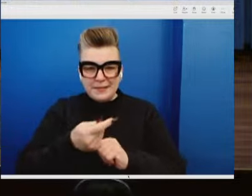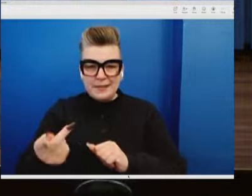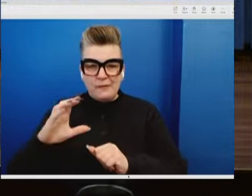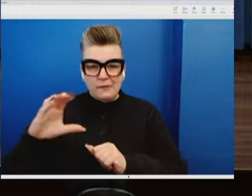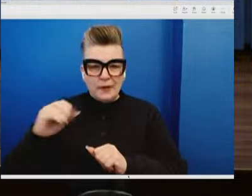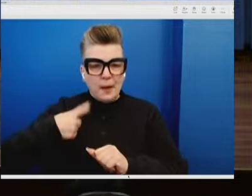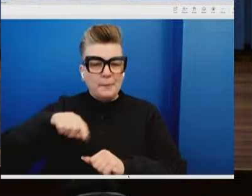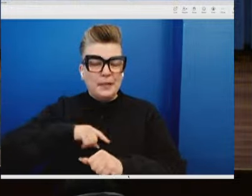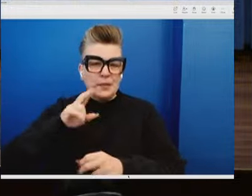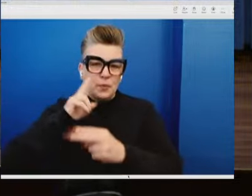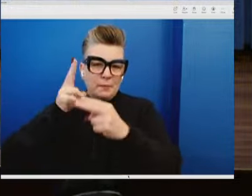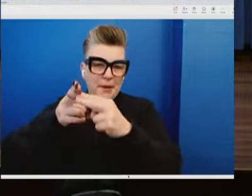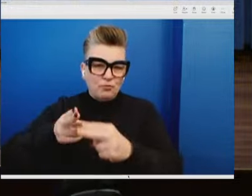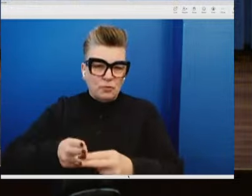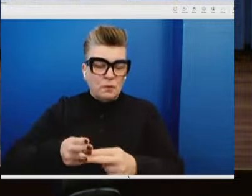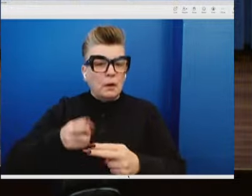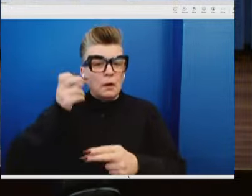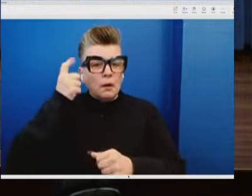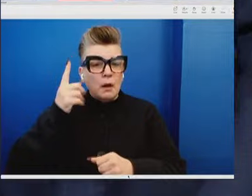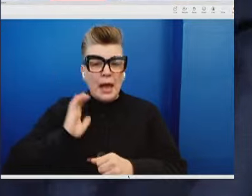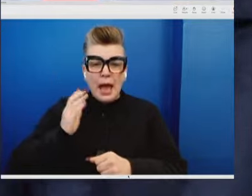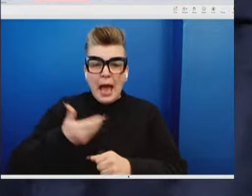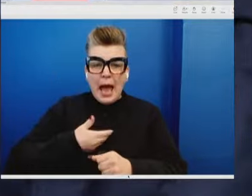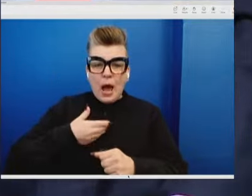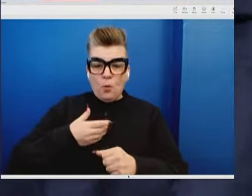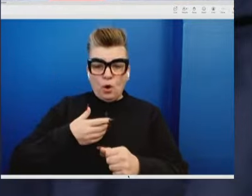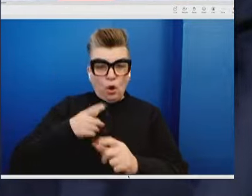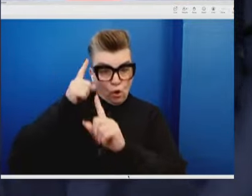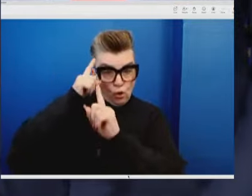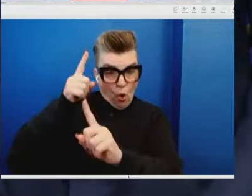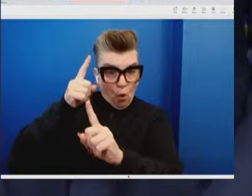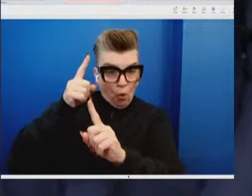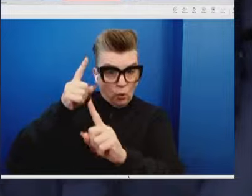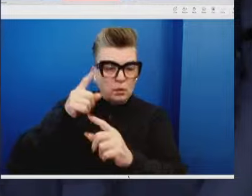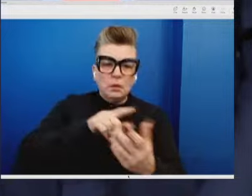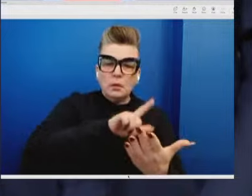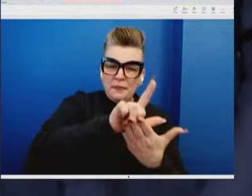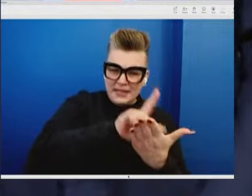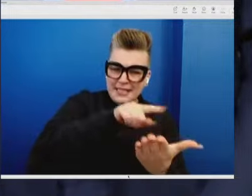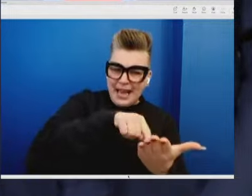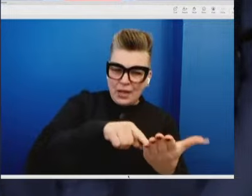And our goal, as the statute also lays out, is to be data-first, right? And so not -- and what that